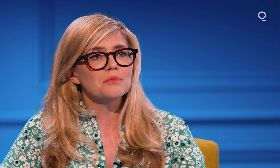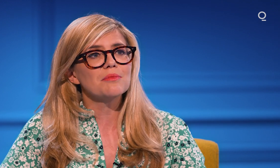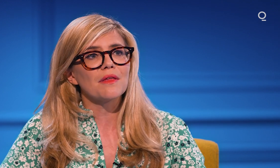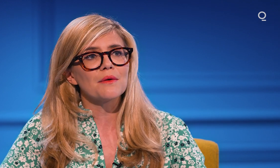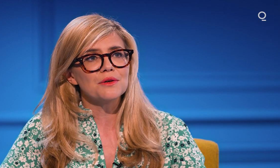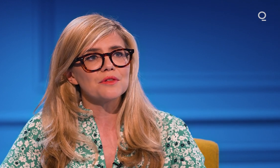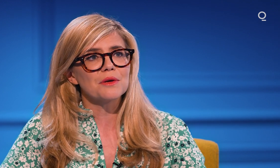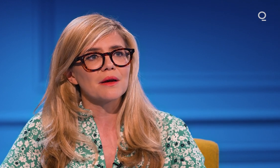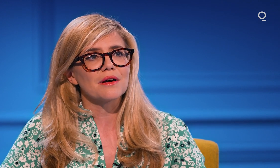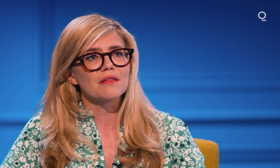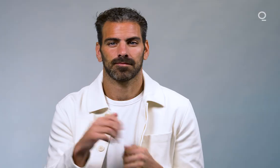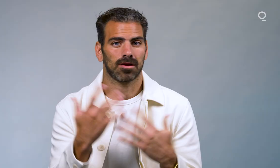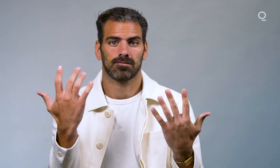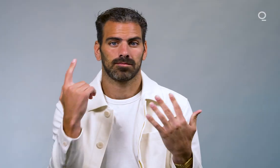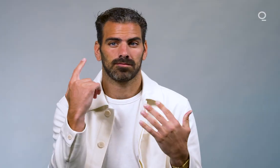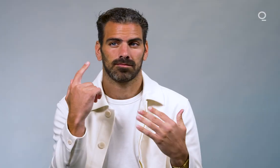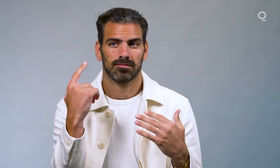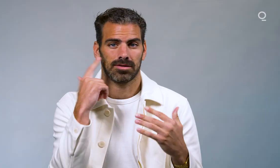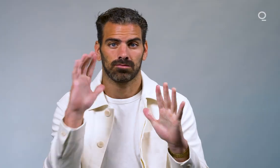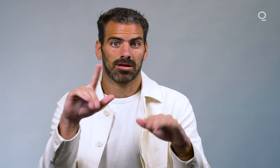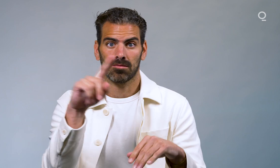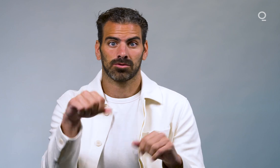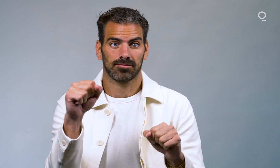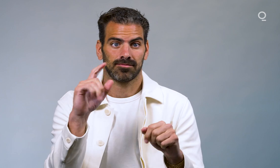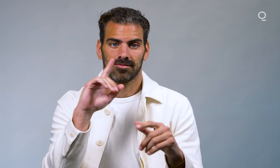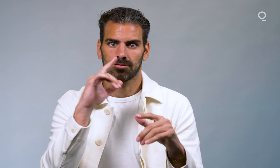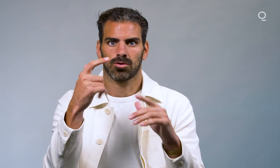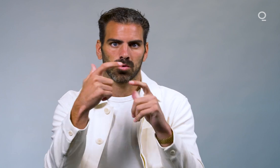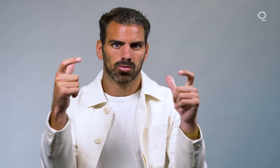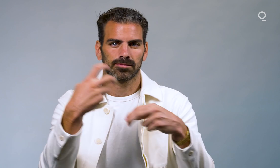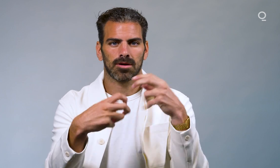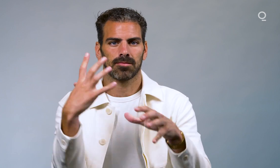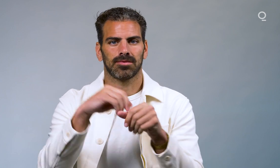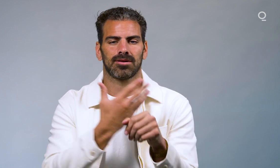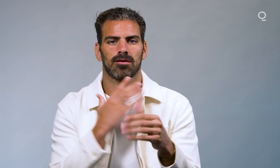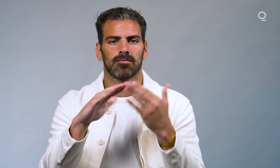to the people that they were used to being with. Absolutely, absolutely. And it's a great point.